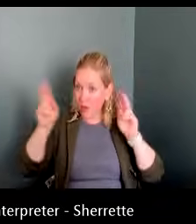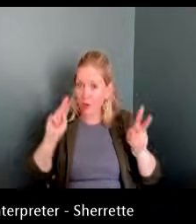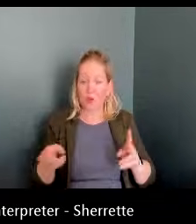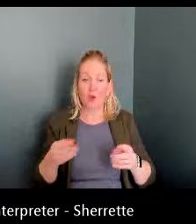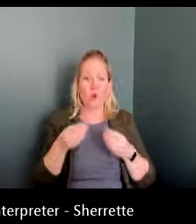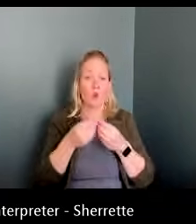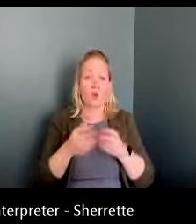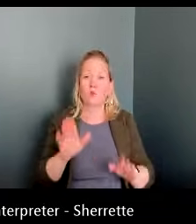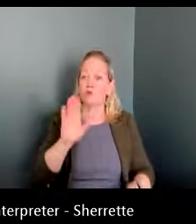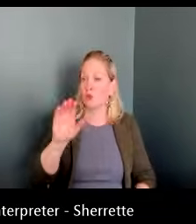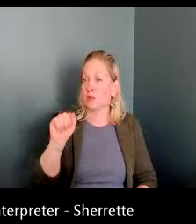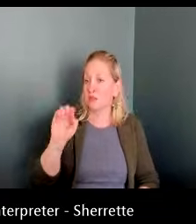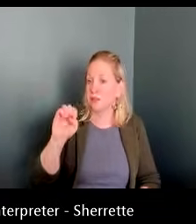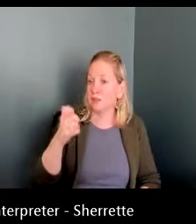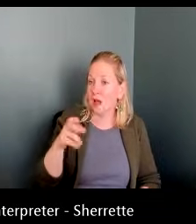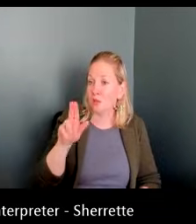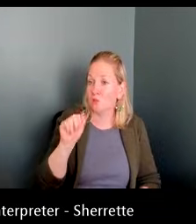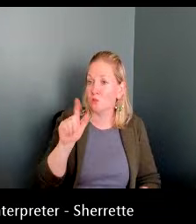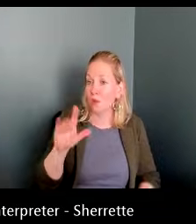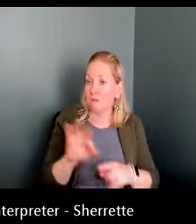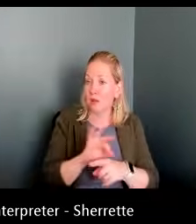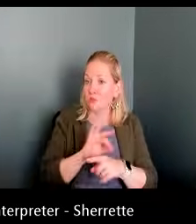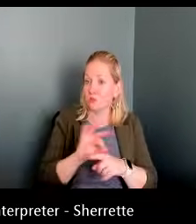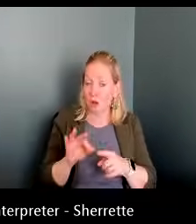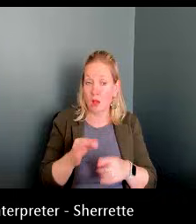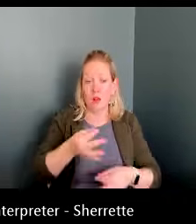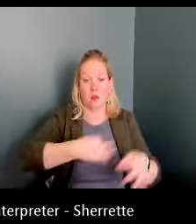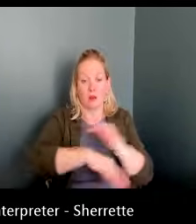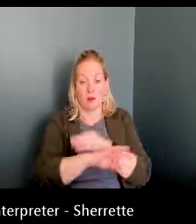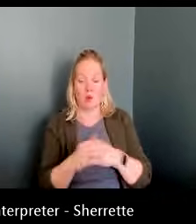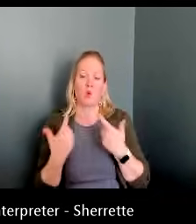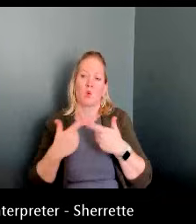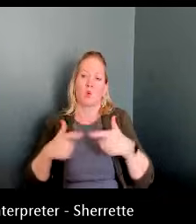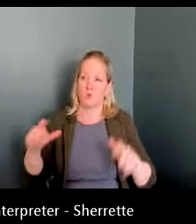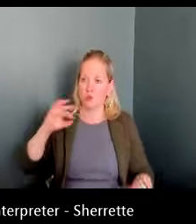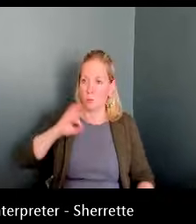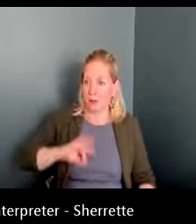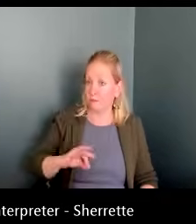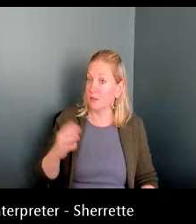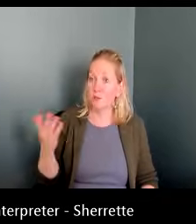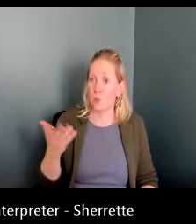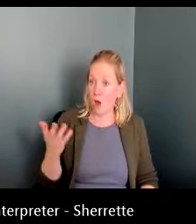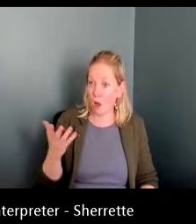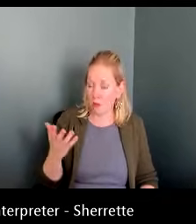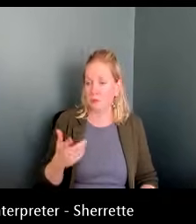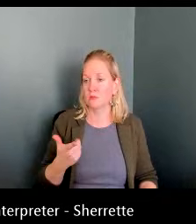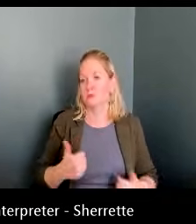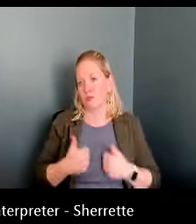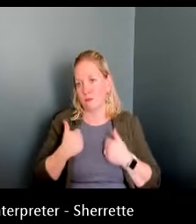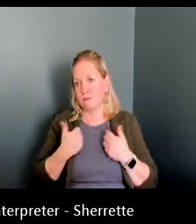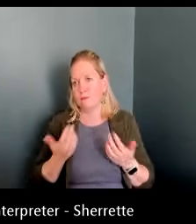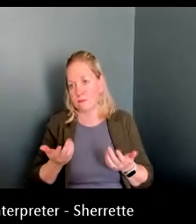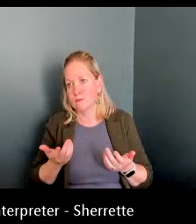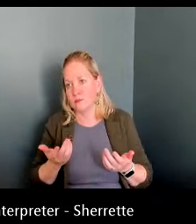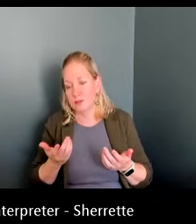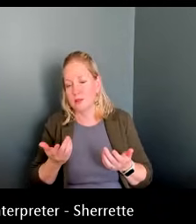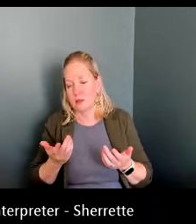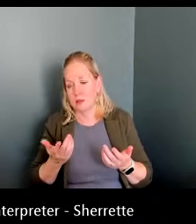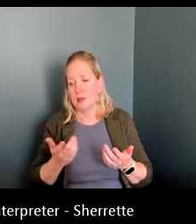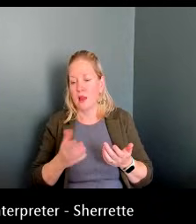in order to get a huge benefit. And what is that? Being spared from the pain of adulthood, the organ